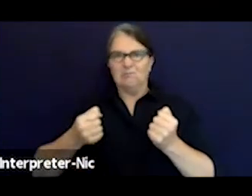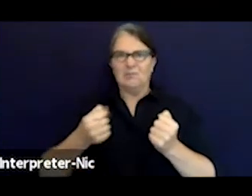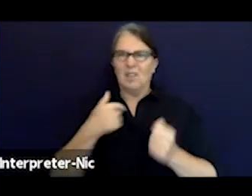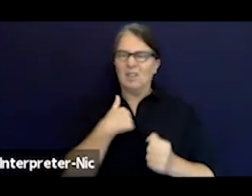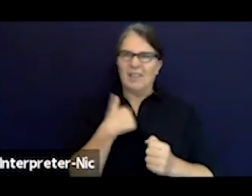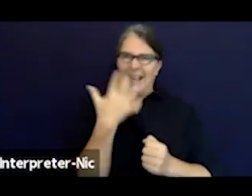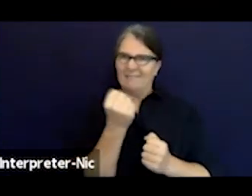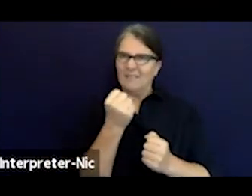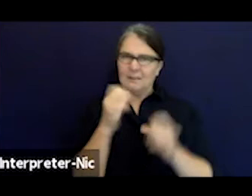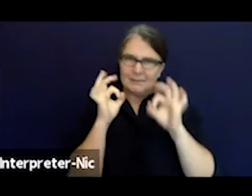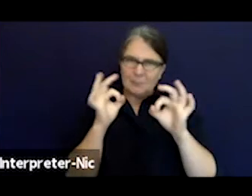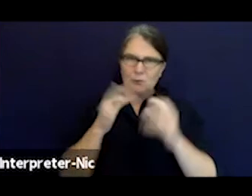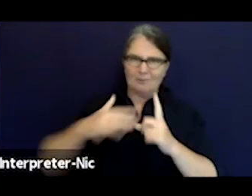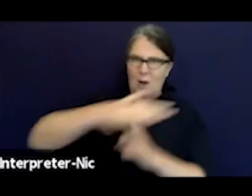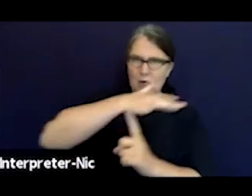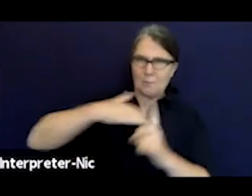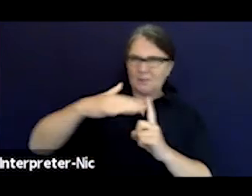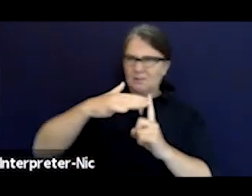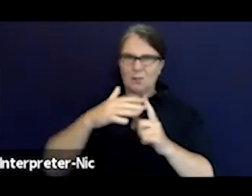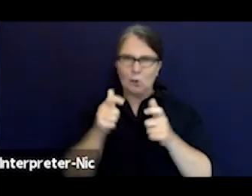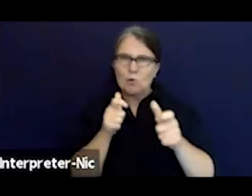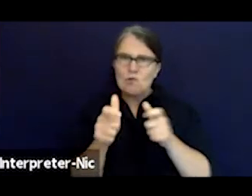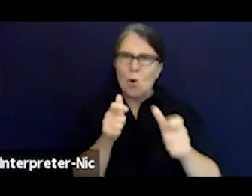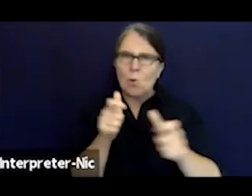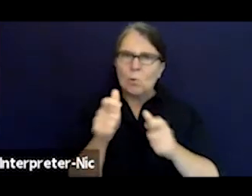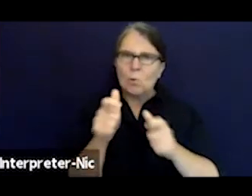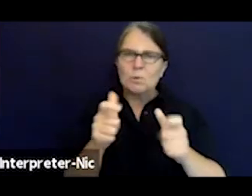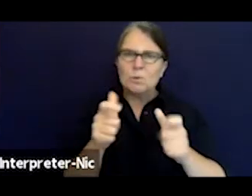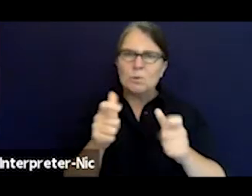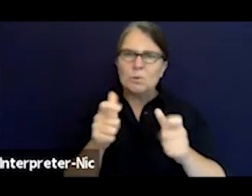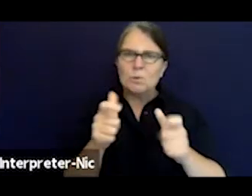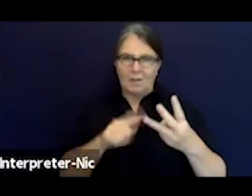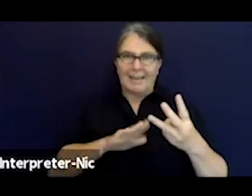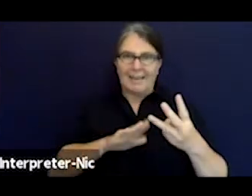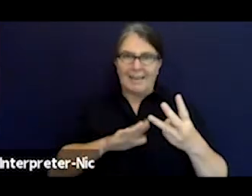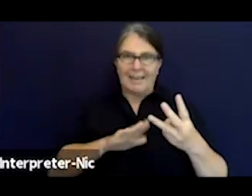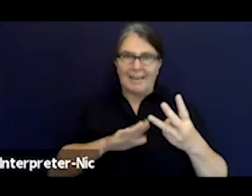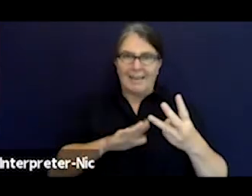and I need someone to be there while I'm taking the assessments to read questions out loud to me."